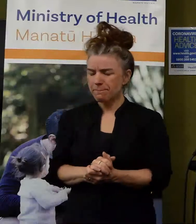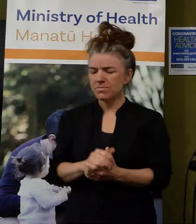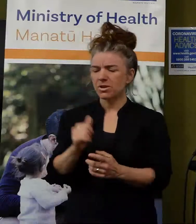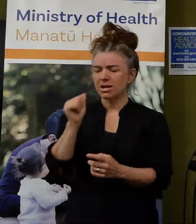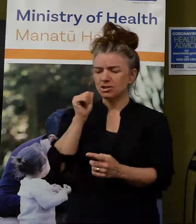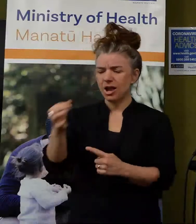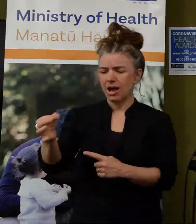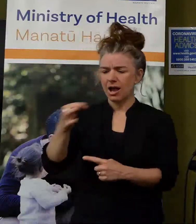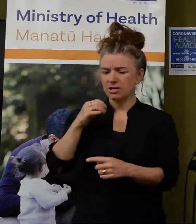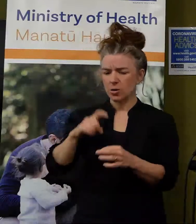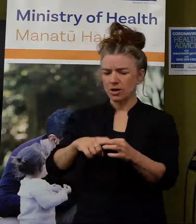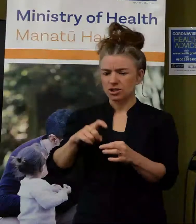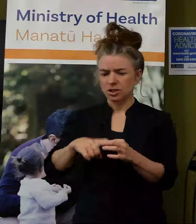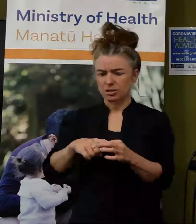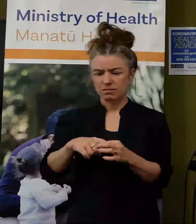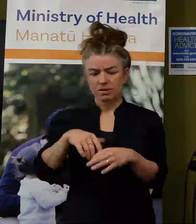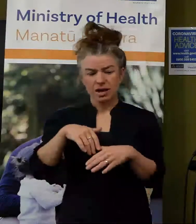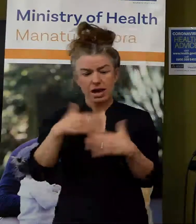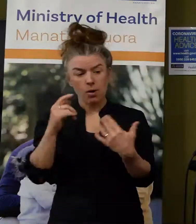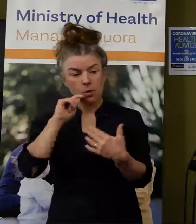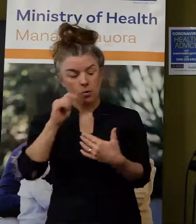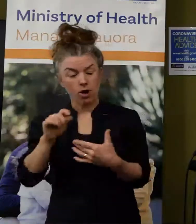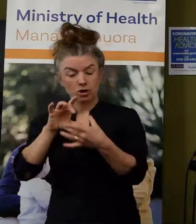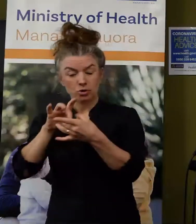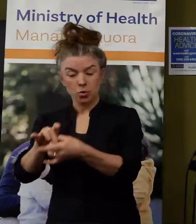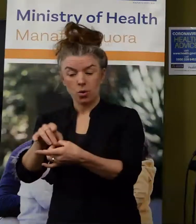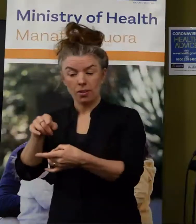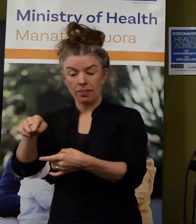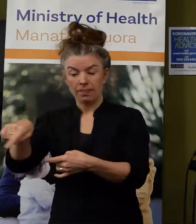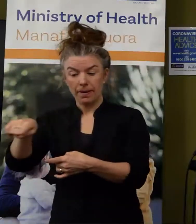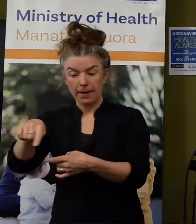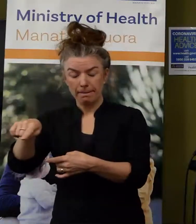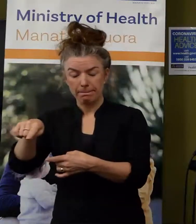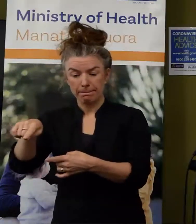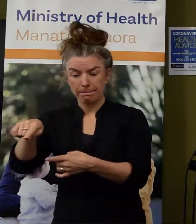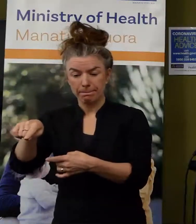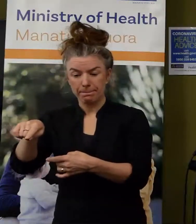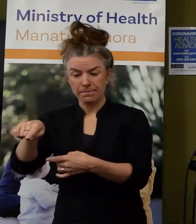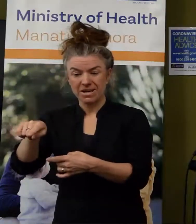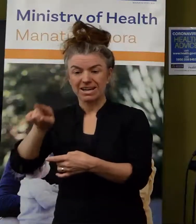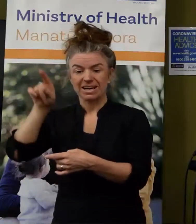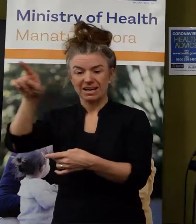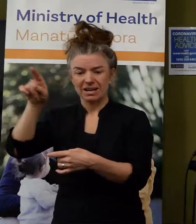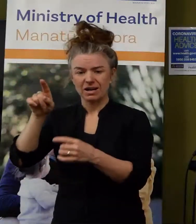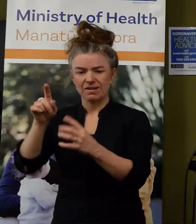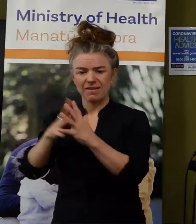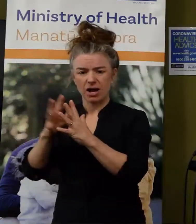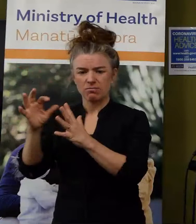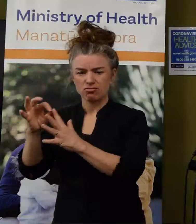was whether anyone was going to join them in quarantine up in Whangaparaoa. No, no one has been joined.